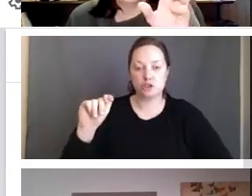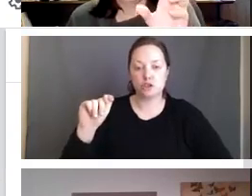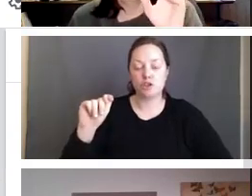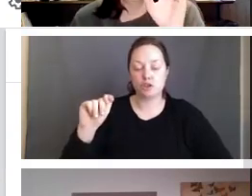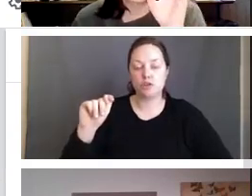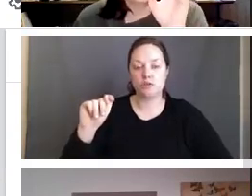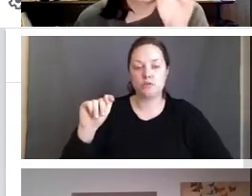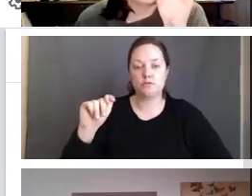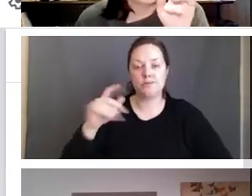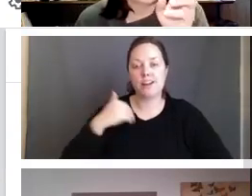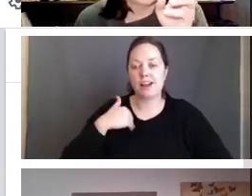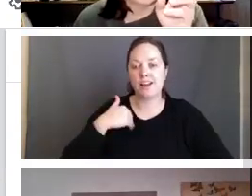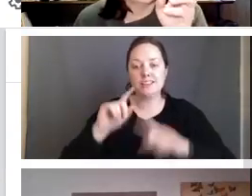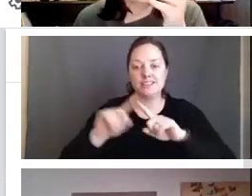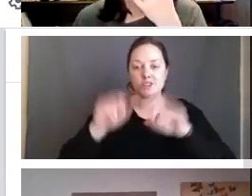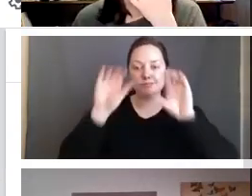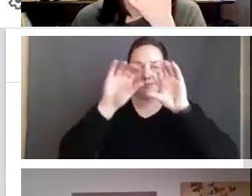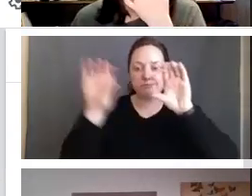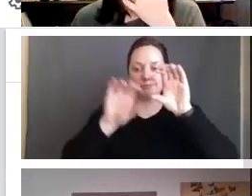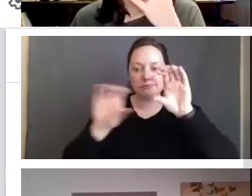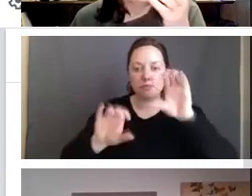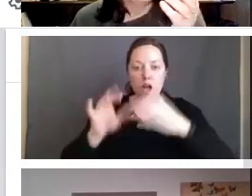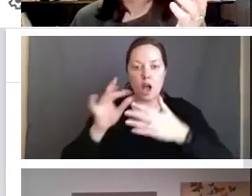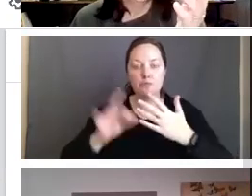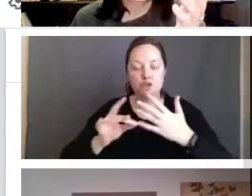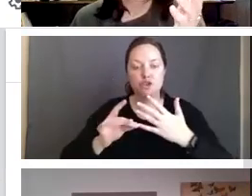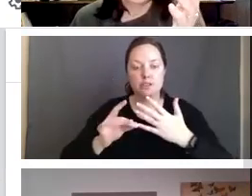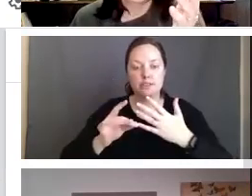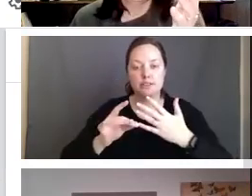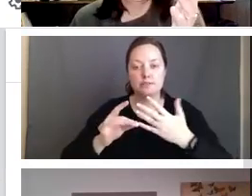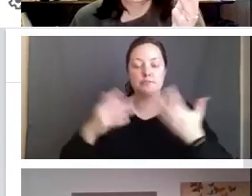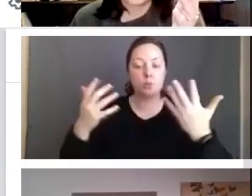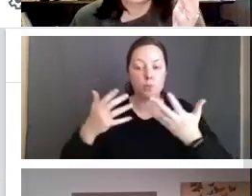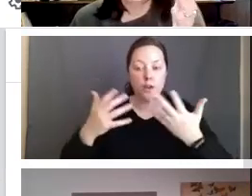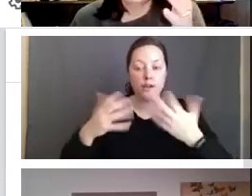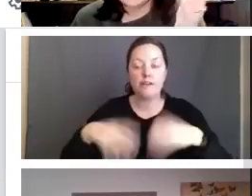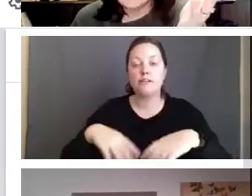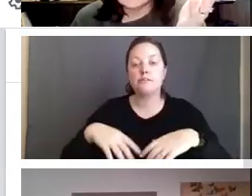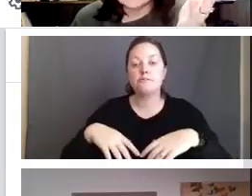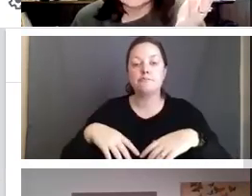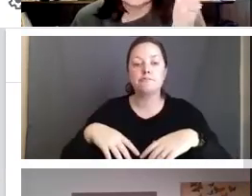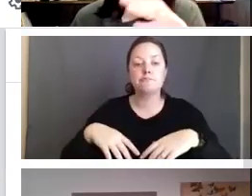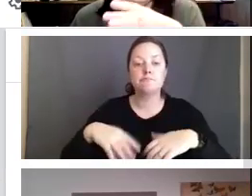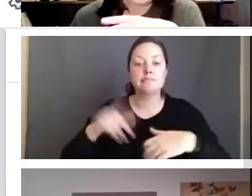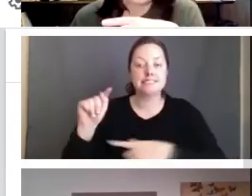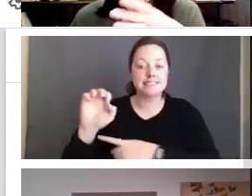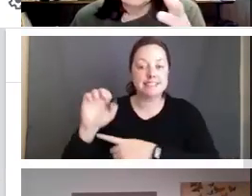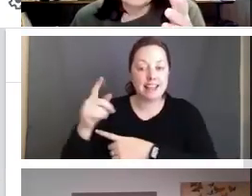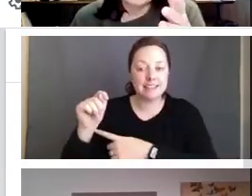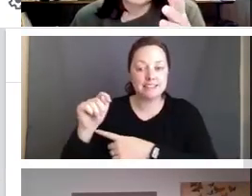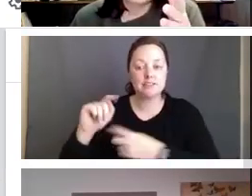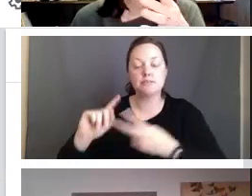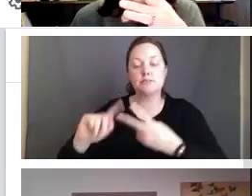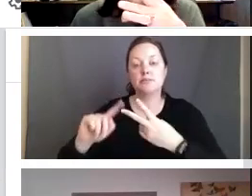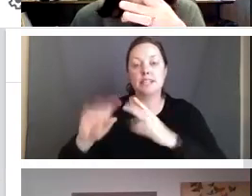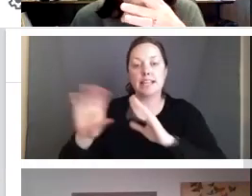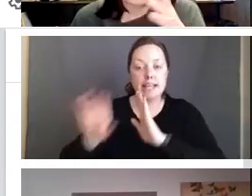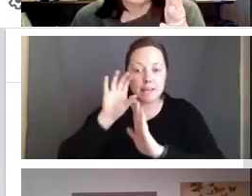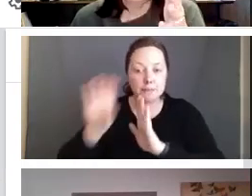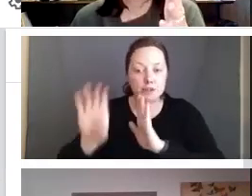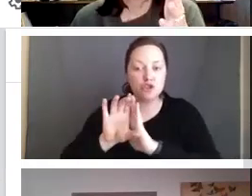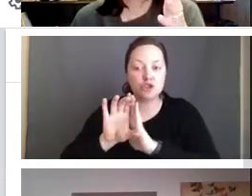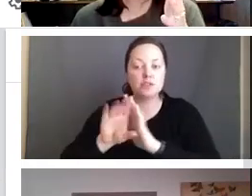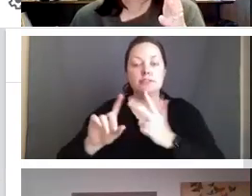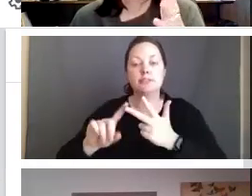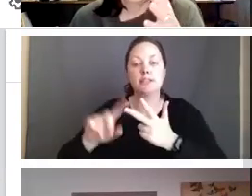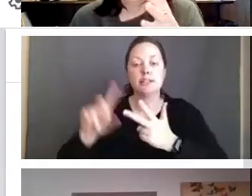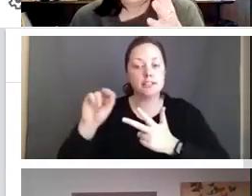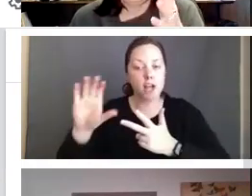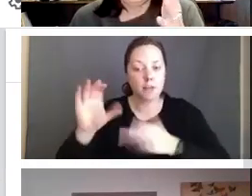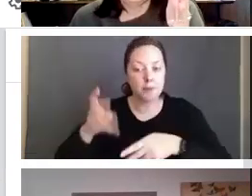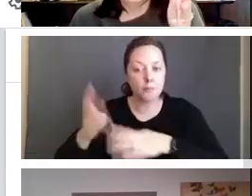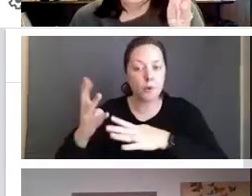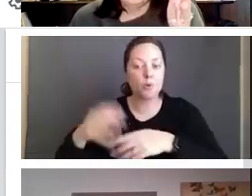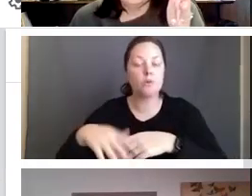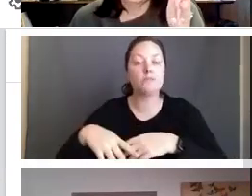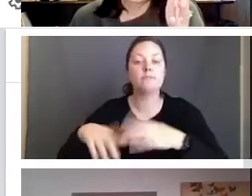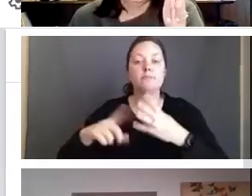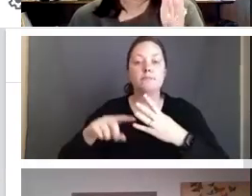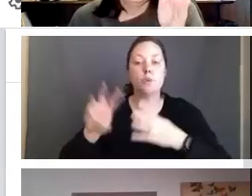Let's go up to the top, I went to click simple I don't want you to see what happened to the